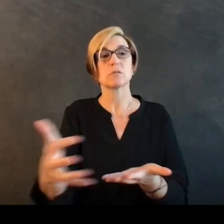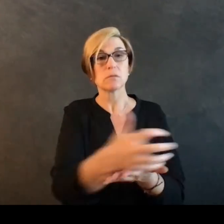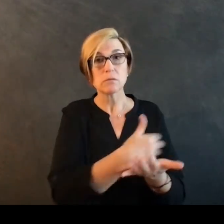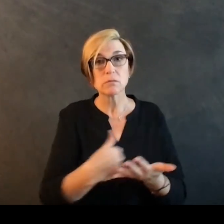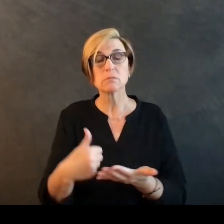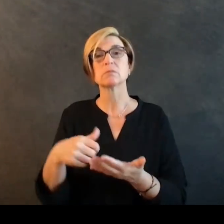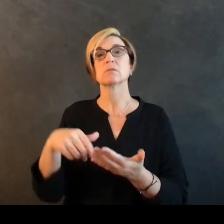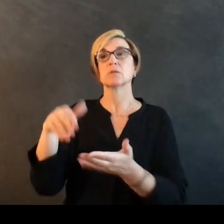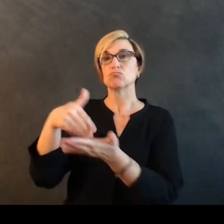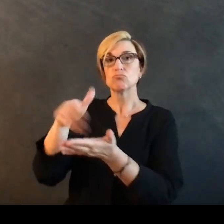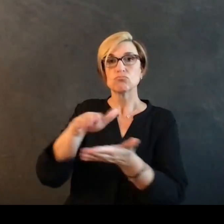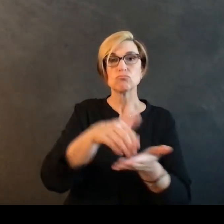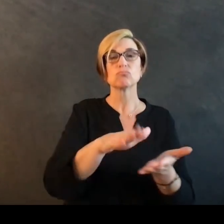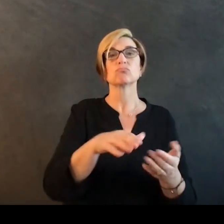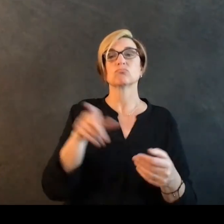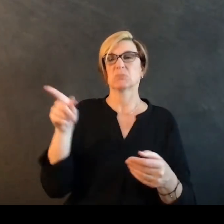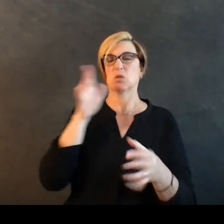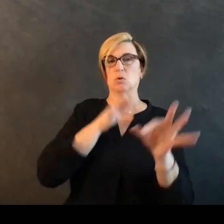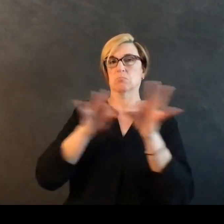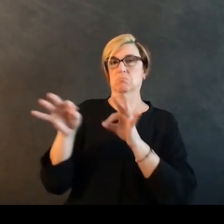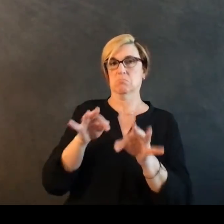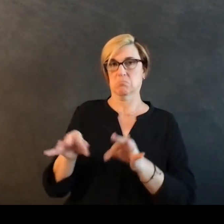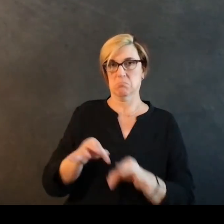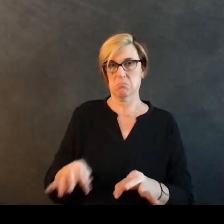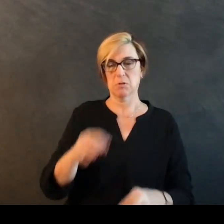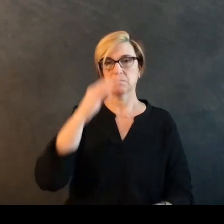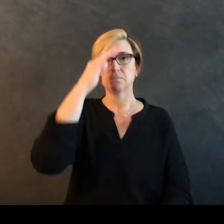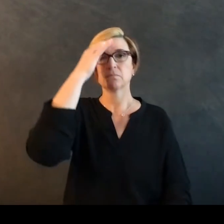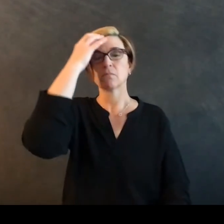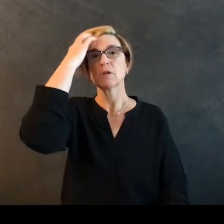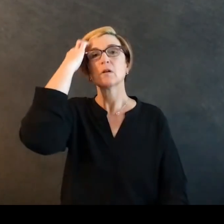hospitals and those that are available let me just remind every American that